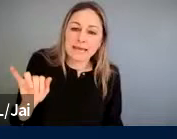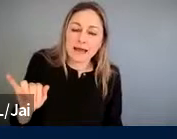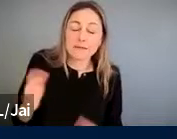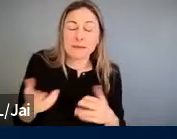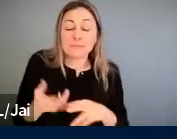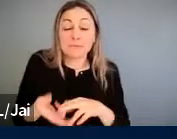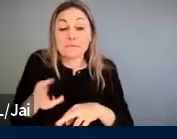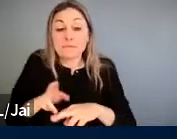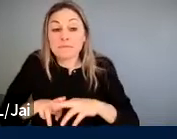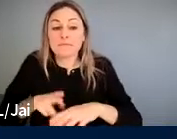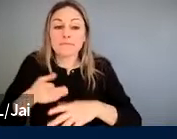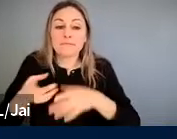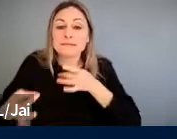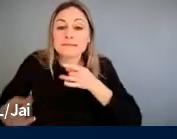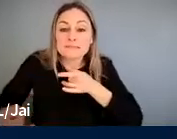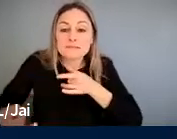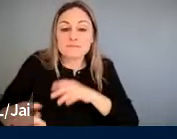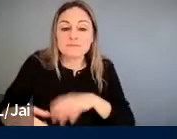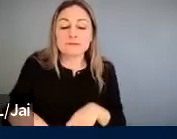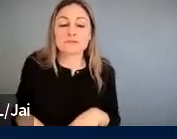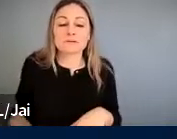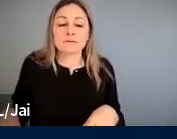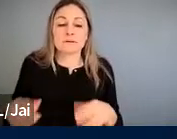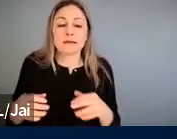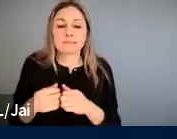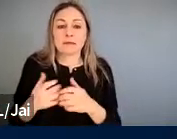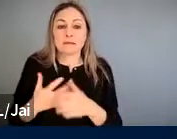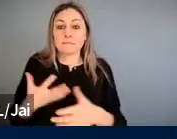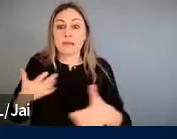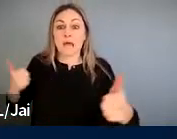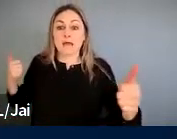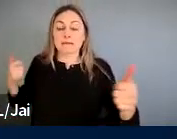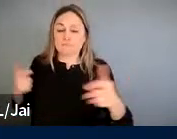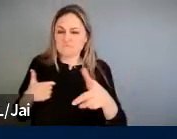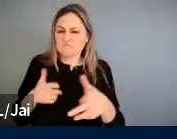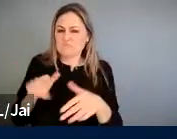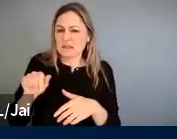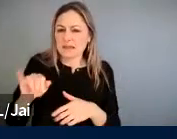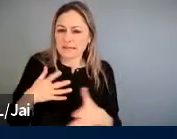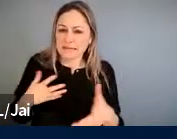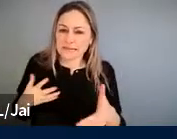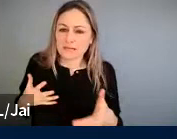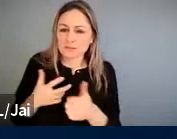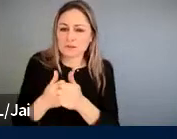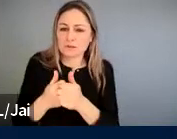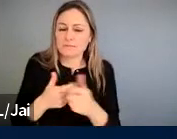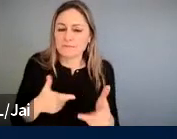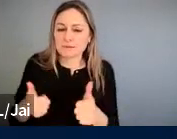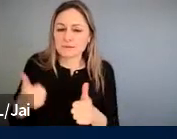and address backlog, losing that human centeredness and oversight could create